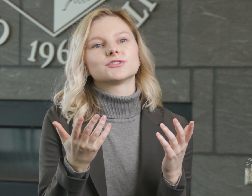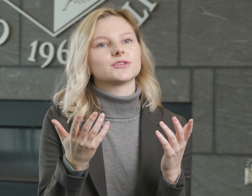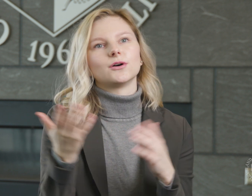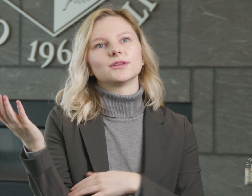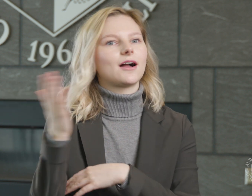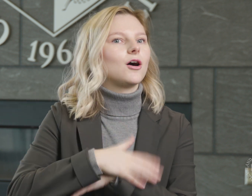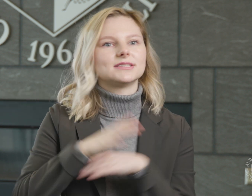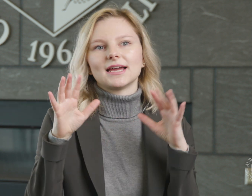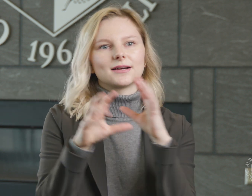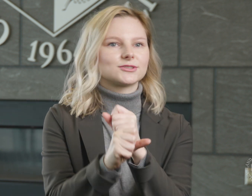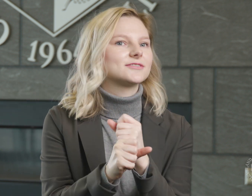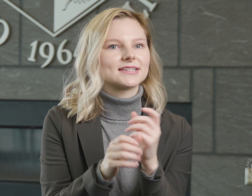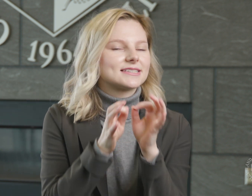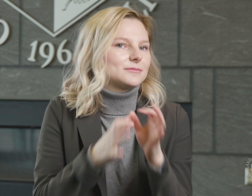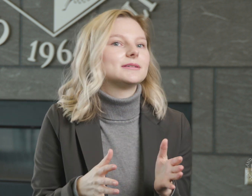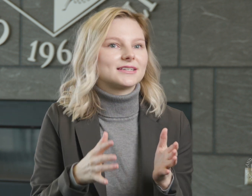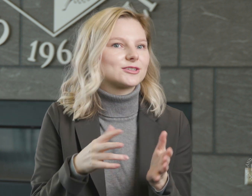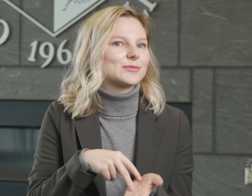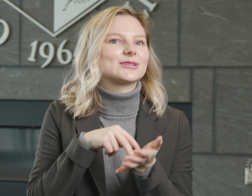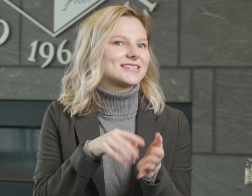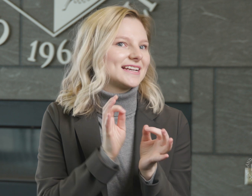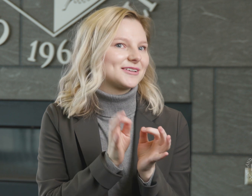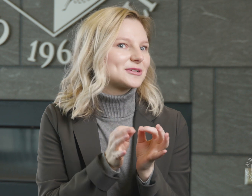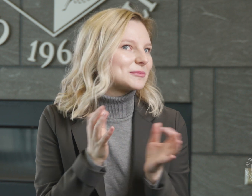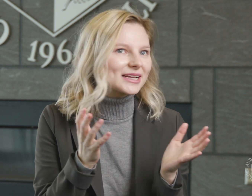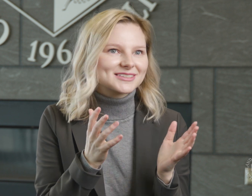so like all day I was just fascinated by the interpreters saying they're interpreting so